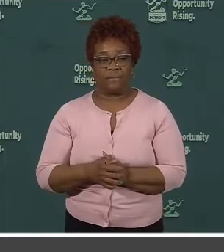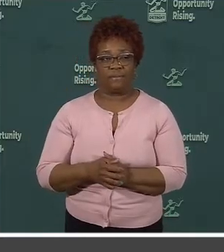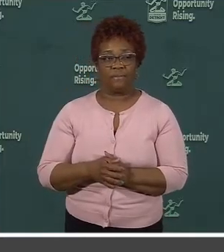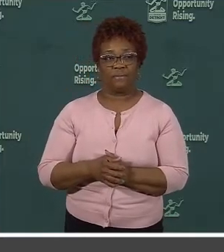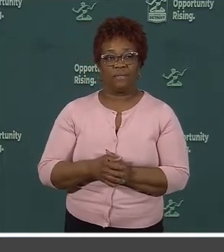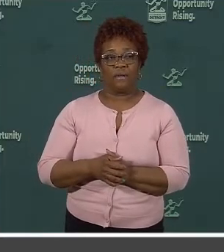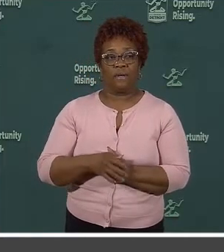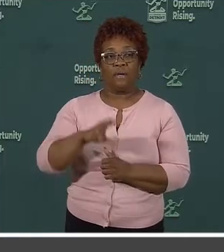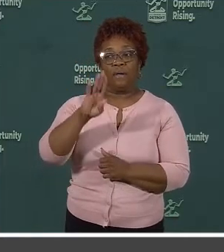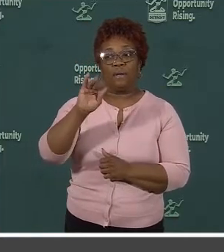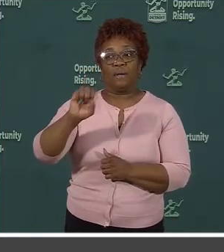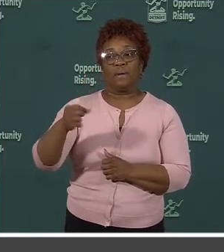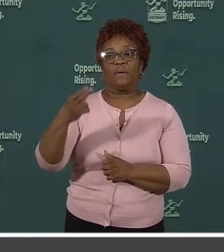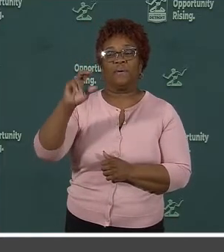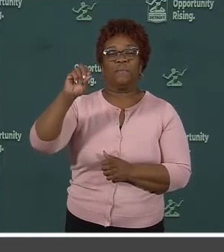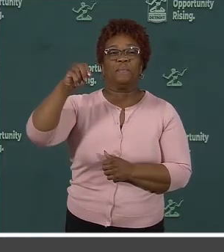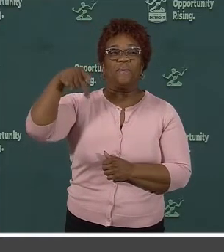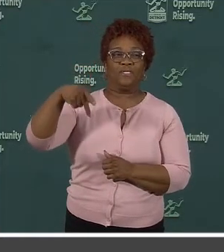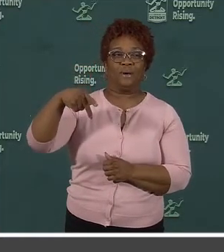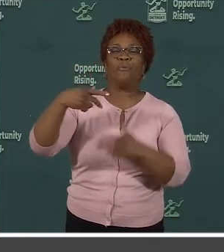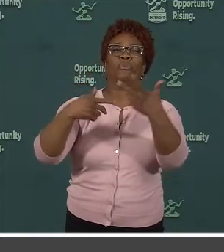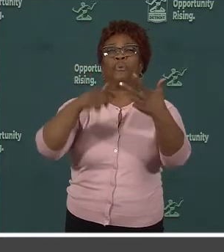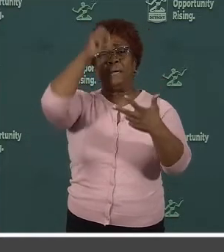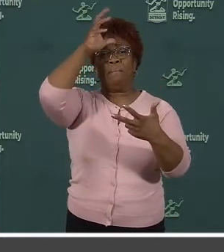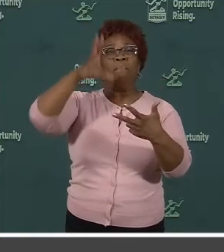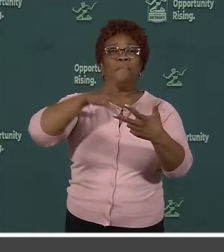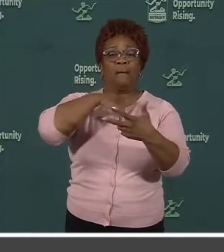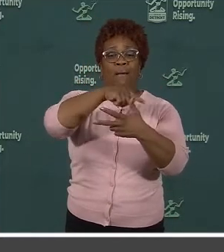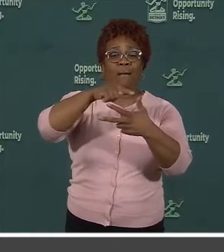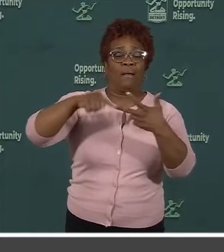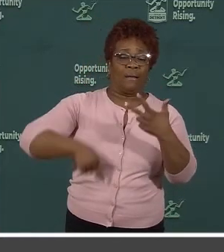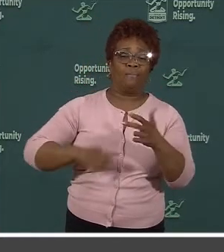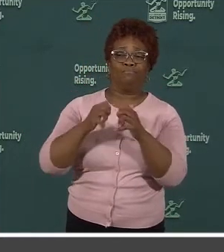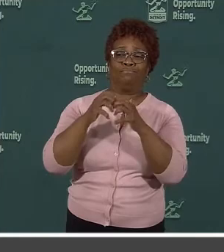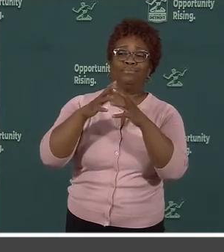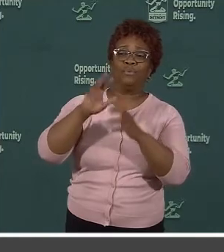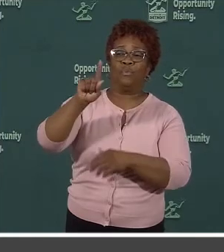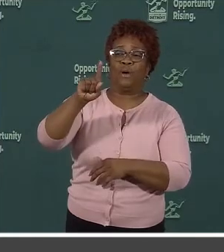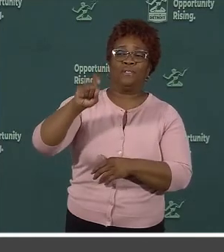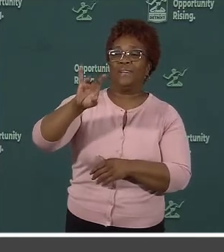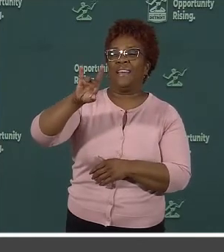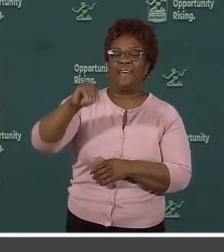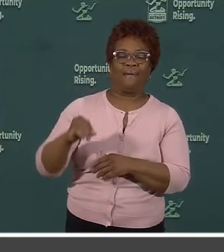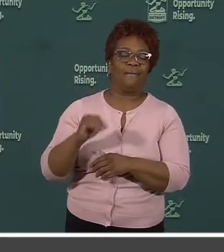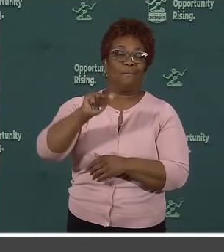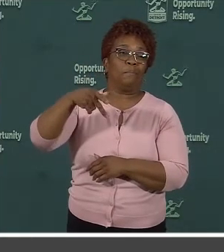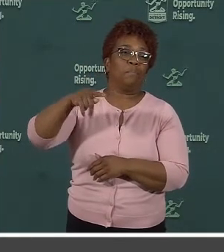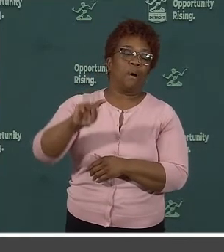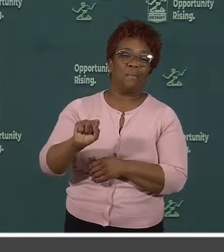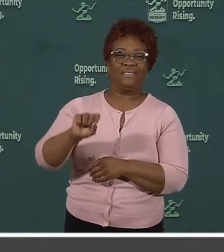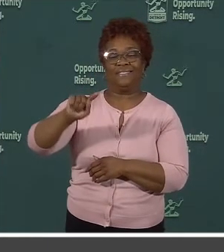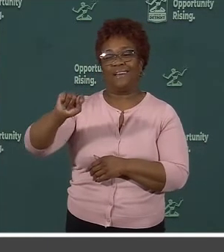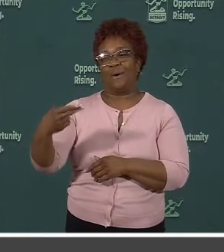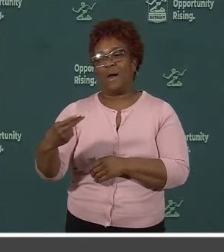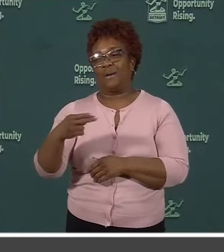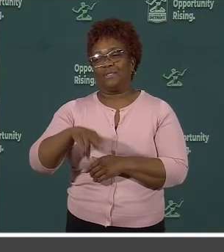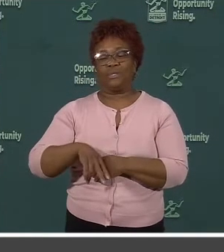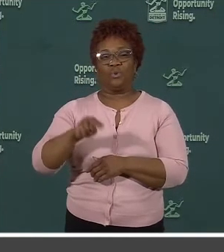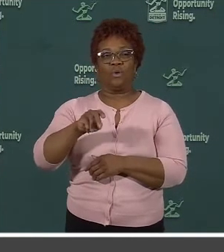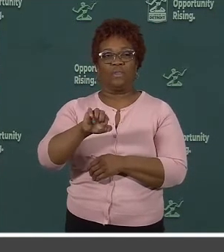DARRELL CARTER RONALD MCDONALD ARE BUILDING A ONE HUNDRED EIGHTY APARTMENTS AND TOWNHOUSES IN THE NORTH END EMORY MATTHEWS FINISHED THESE